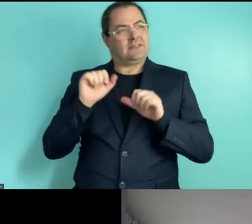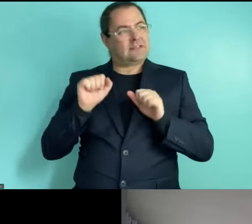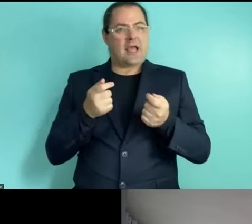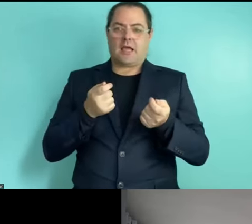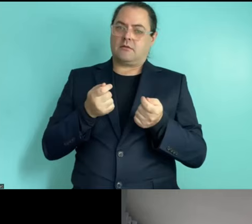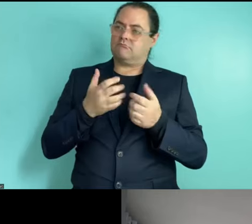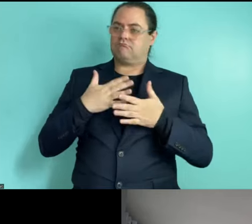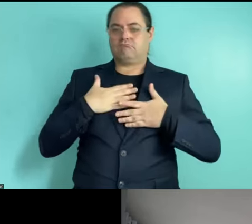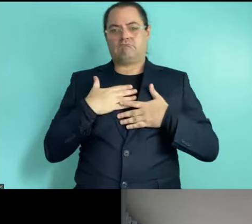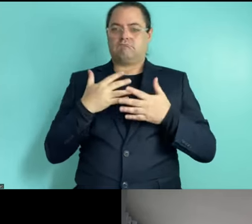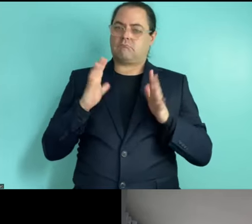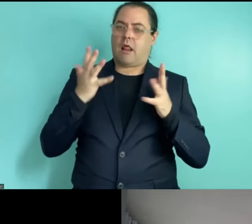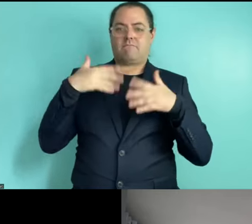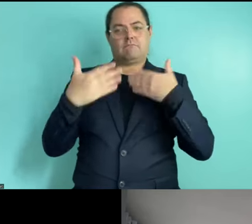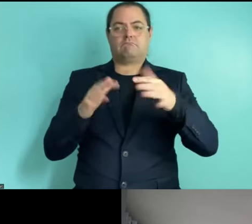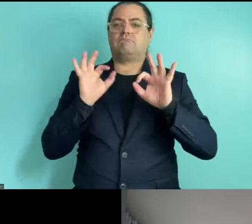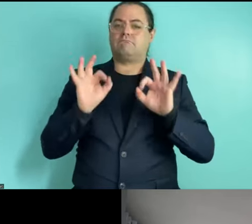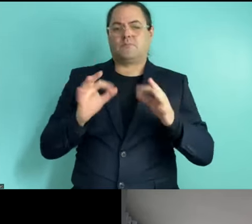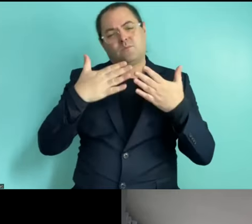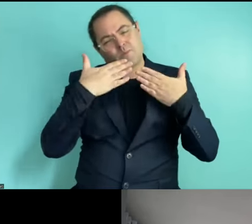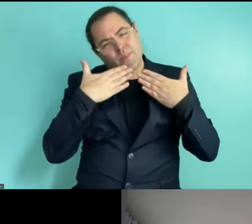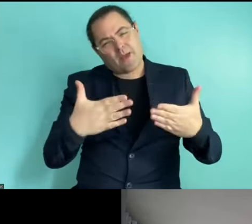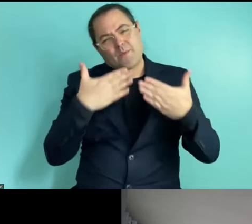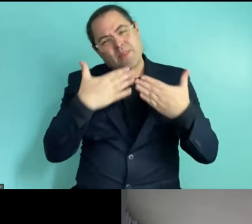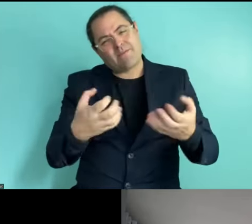excellent work and thank 14:25:14 you so much for sharing those insights